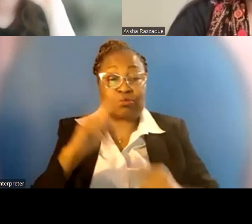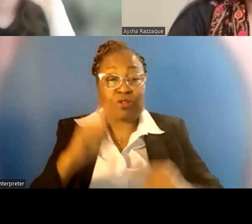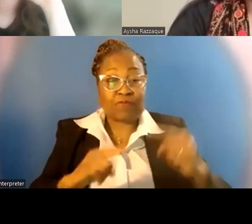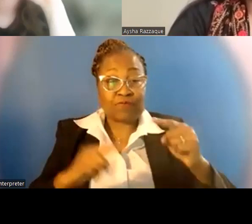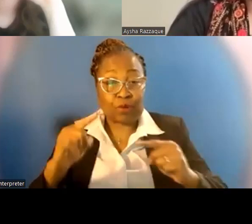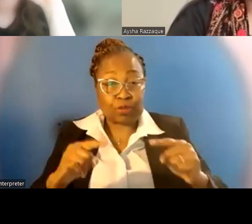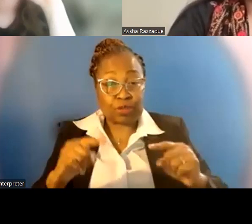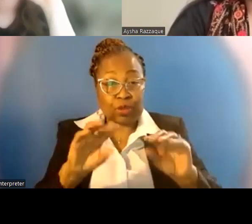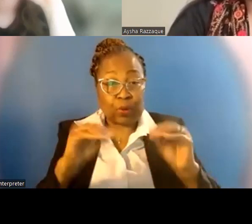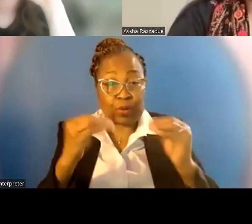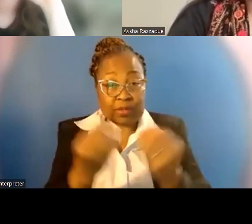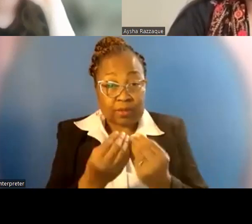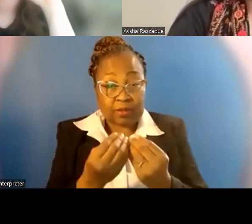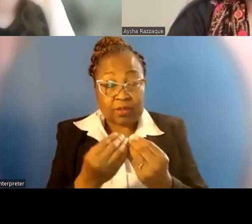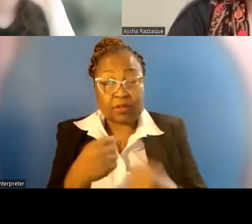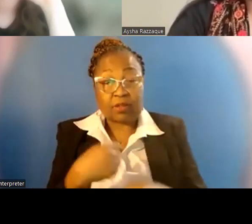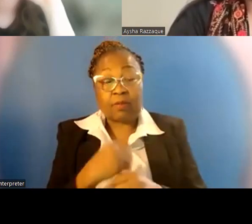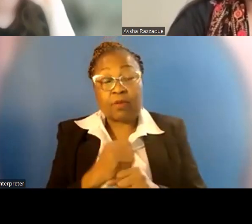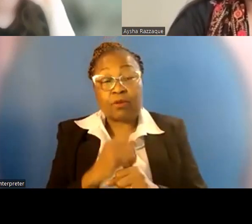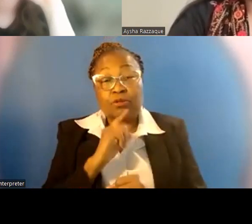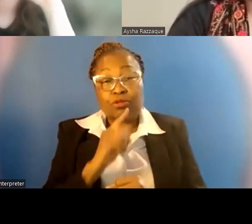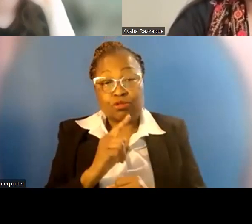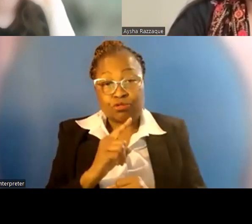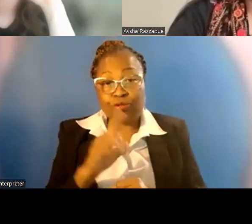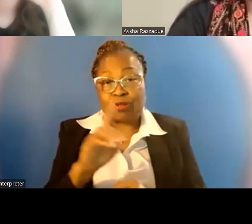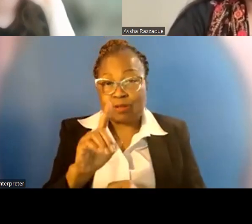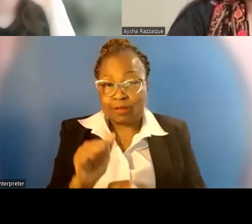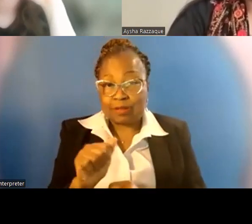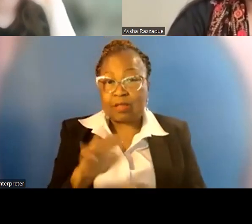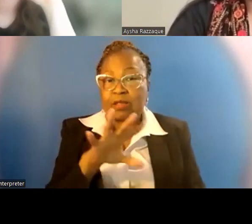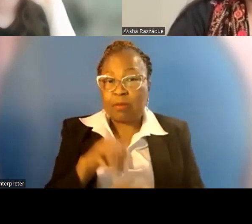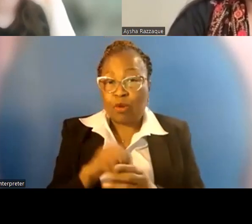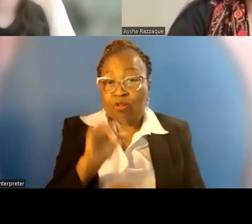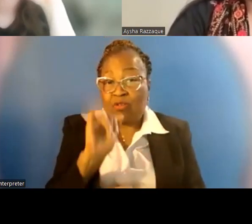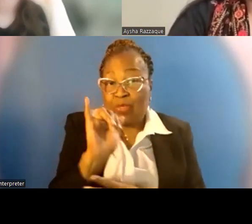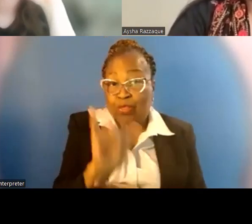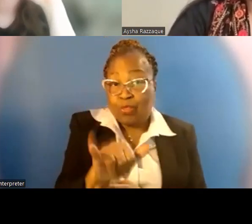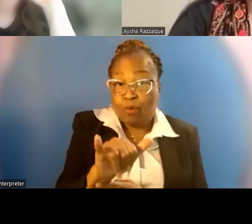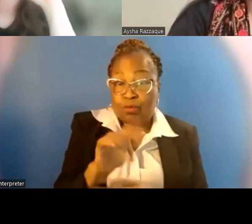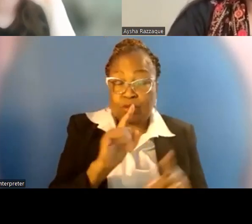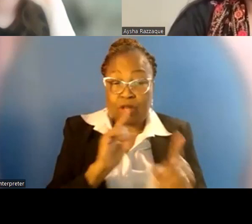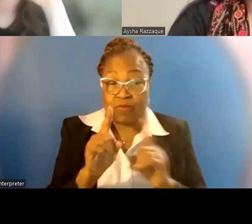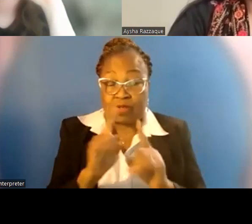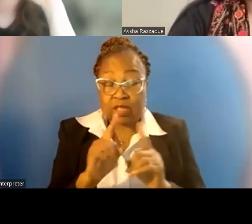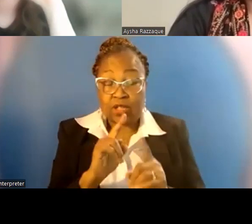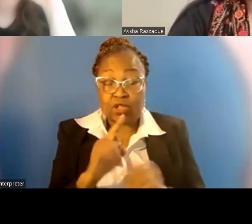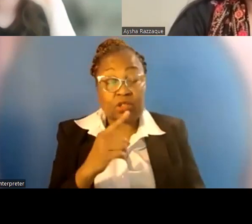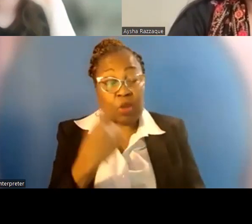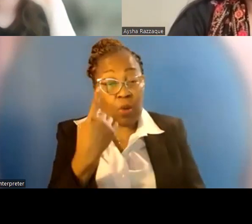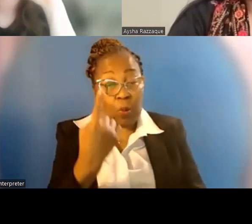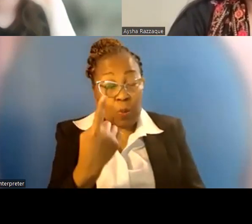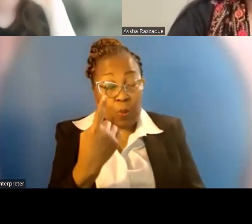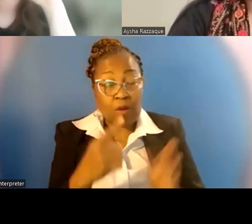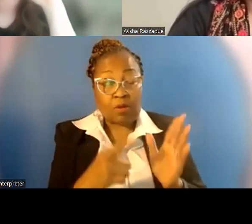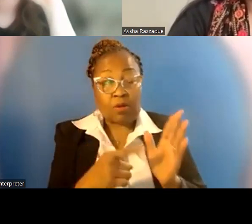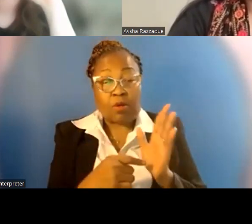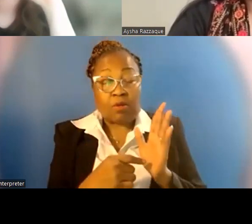and making sure that disability's part of those conversations. So one organization through our associated student